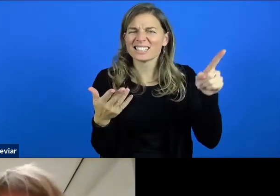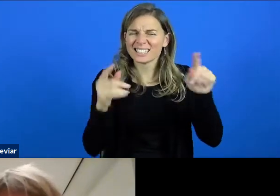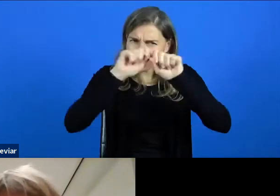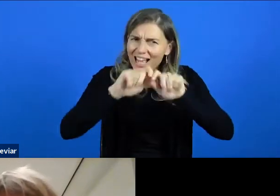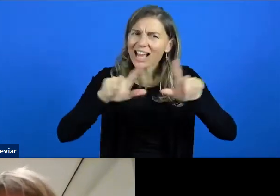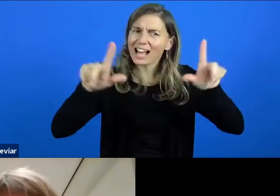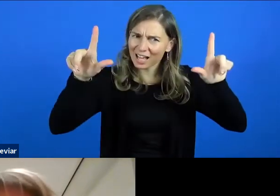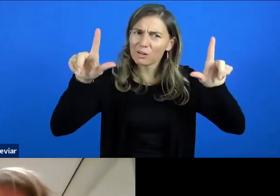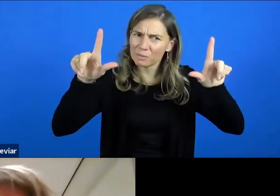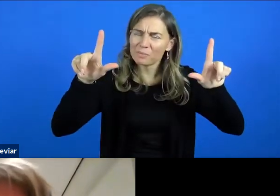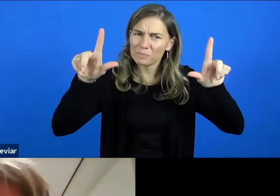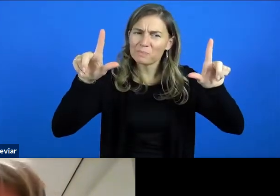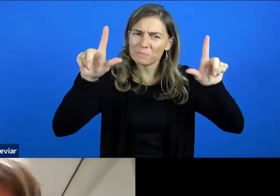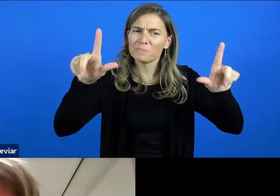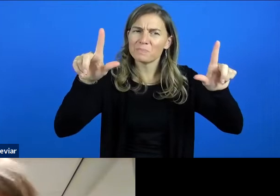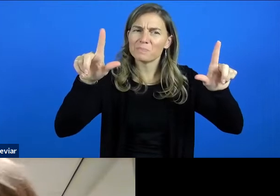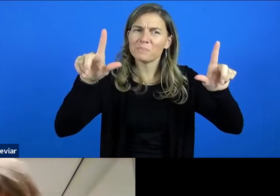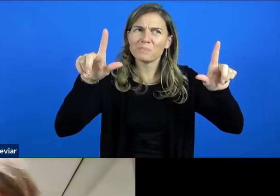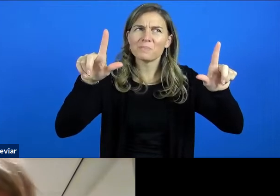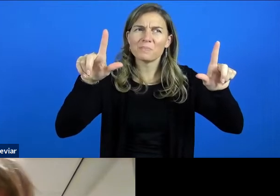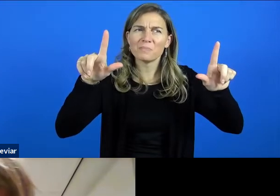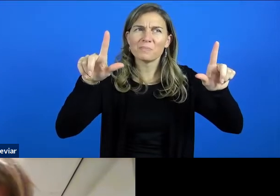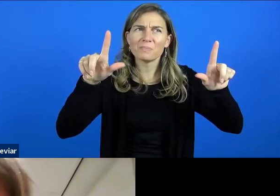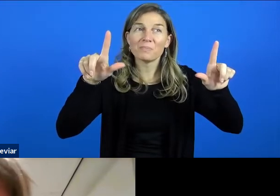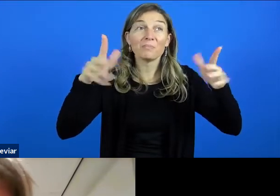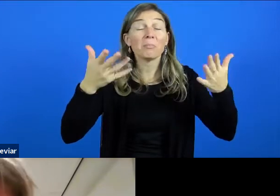we show to the people that, if you work in private practice